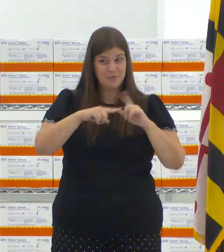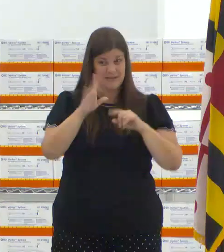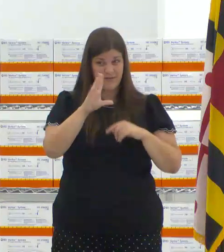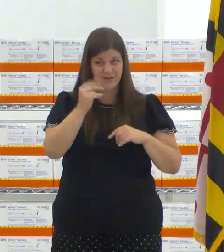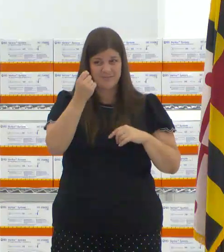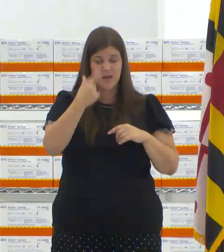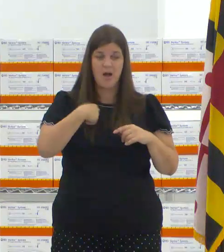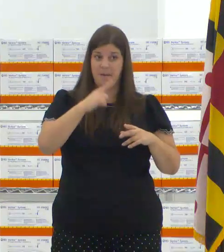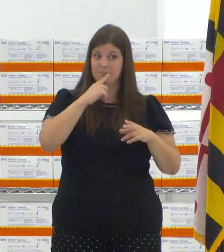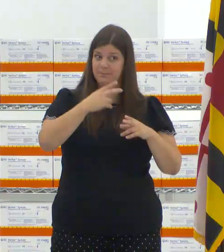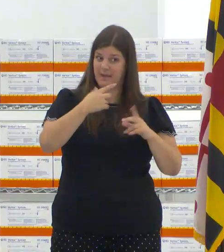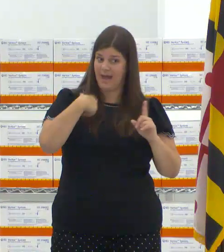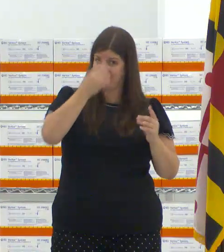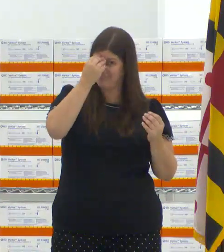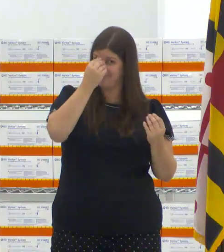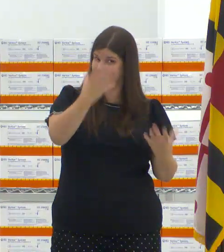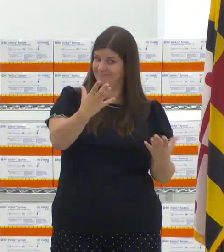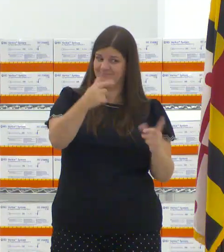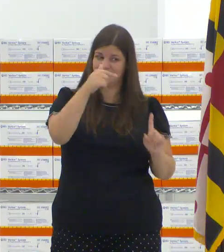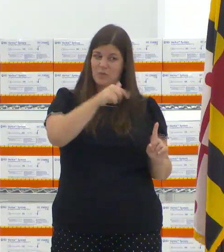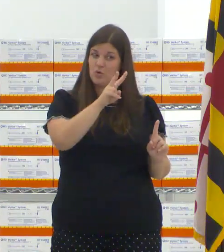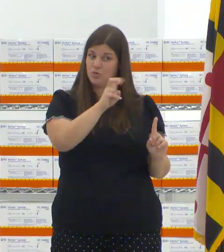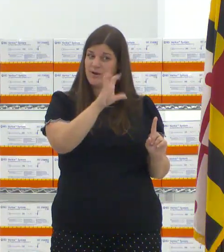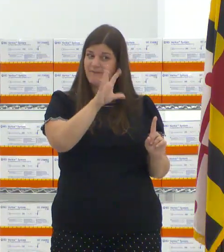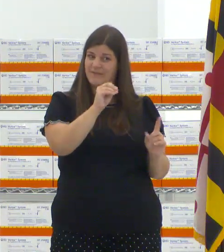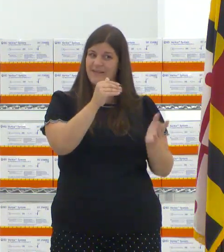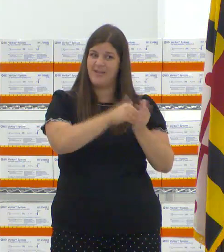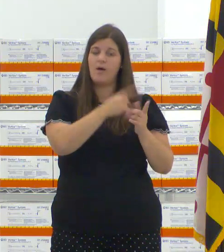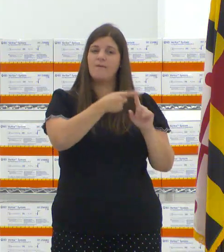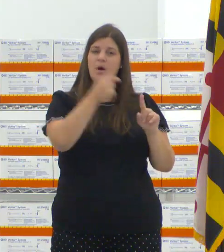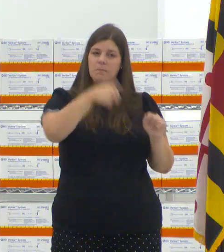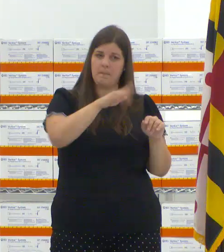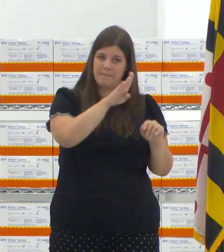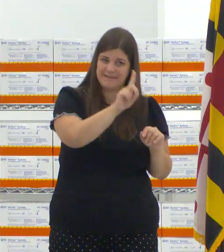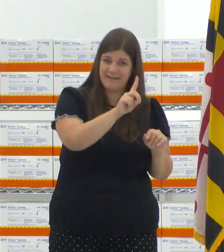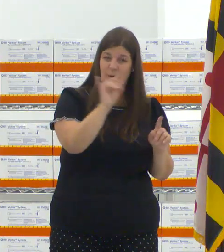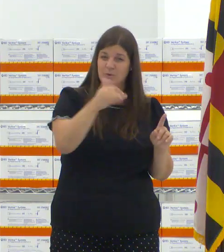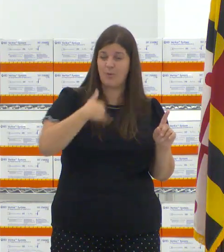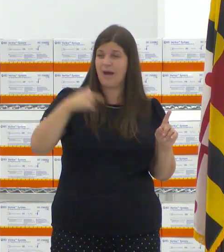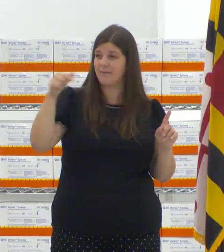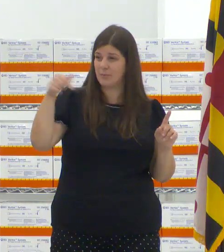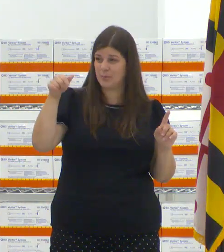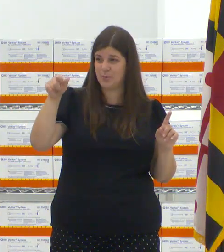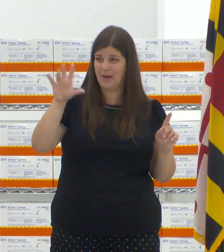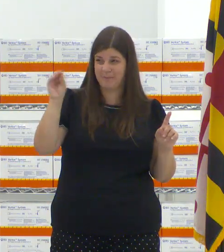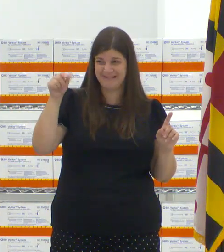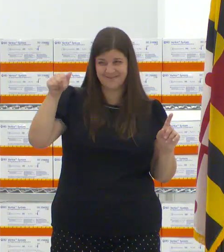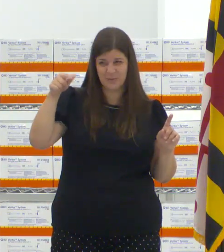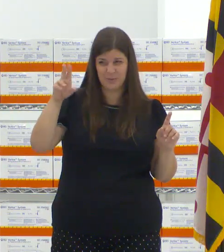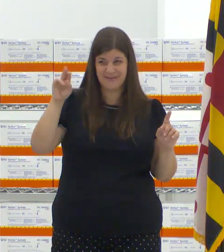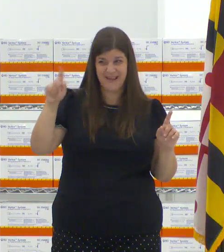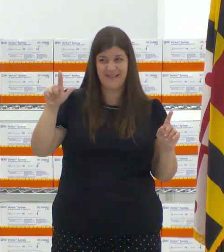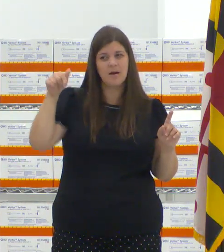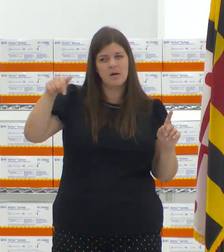quiet, we will get it into the system and we are production is available, and we're hoping that they work working in discussions about the timing of delivery, when the really well.